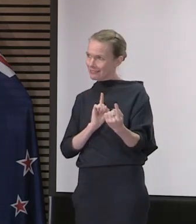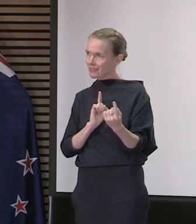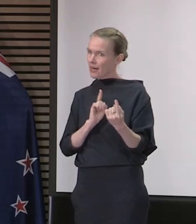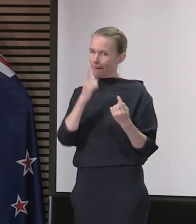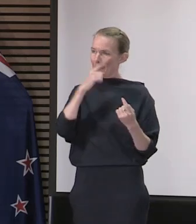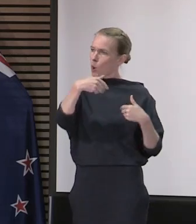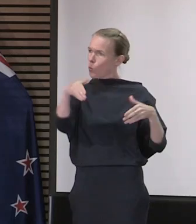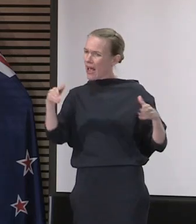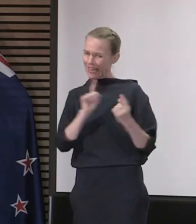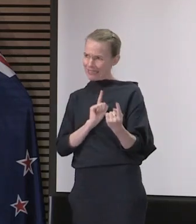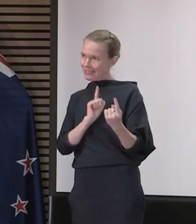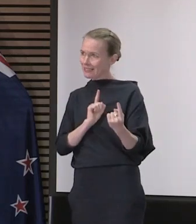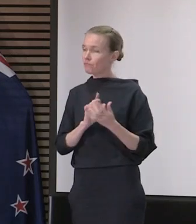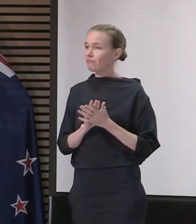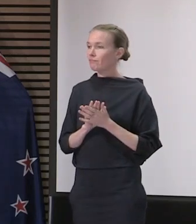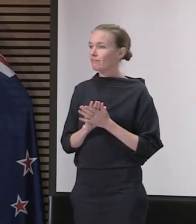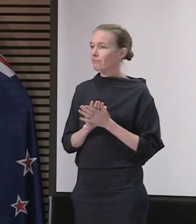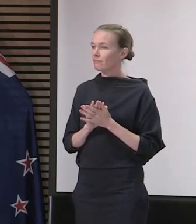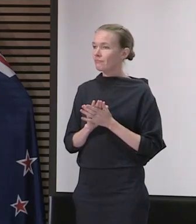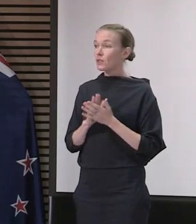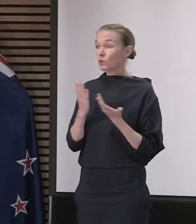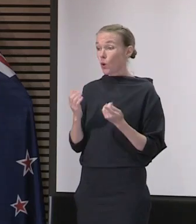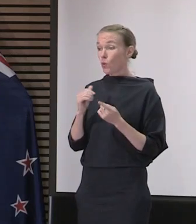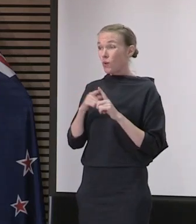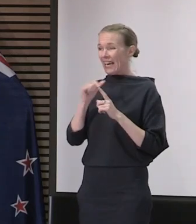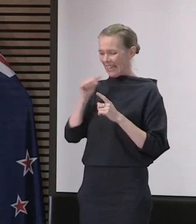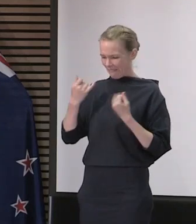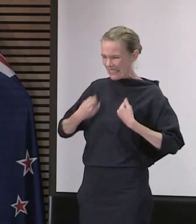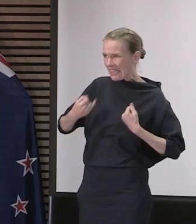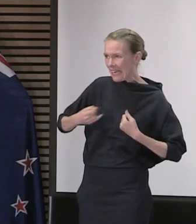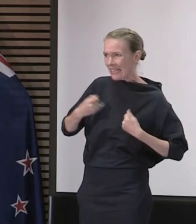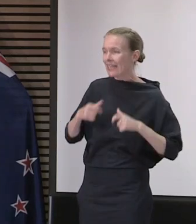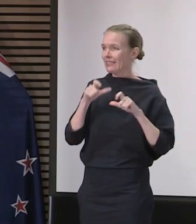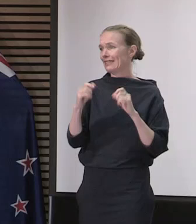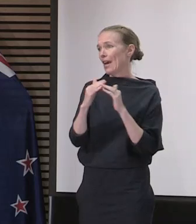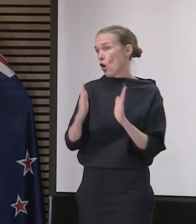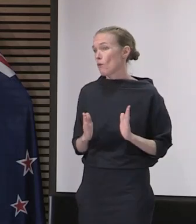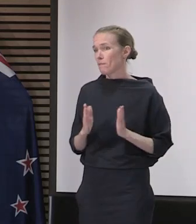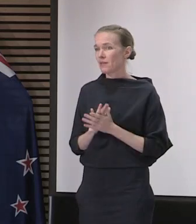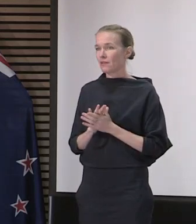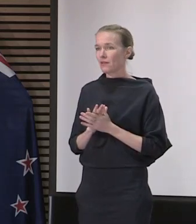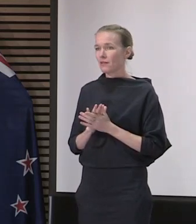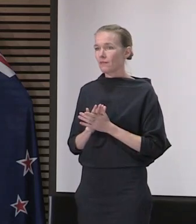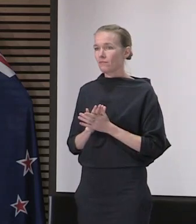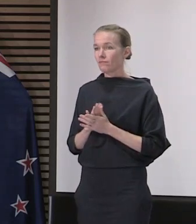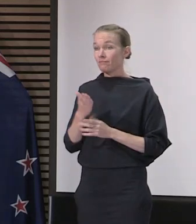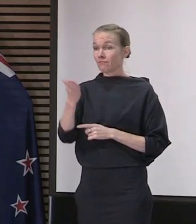routinely around physical distancing, and around not going out, either to work or